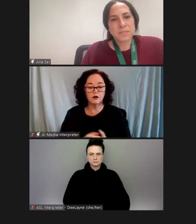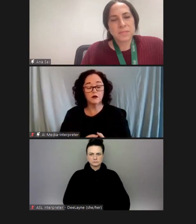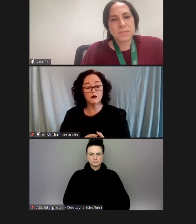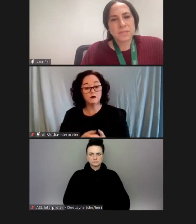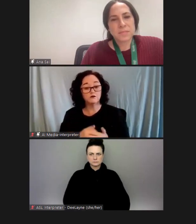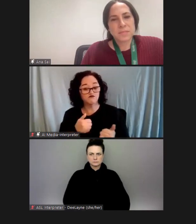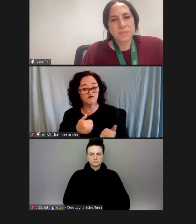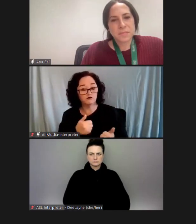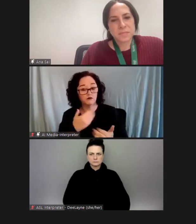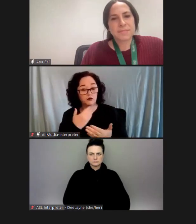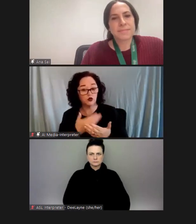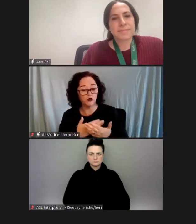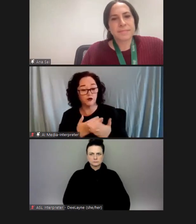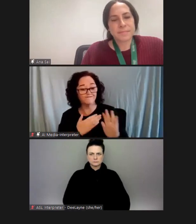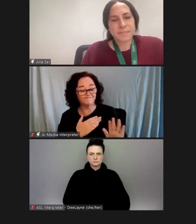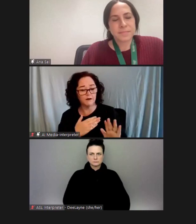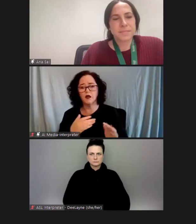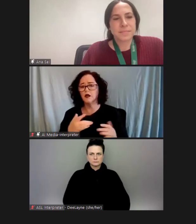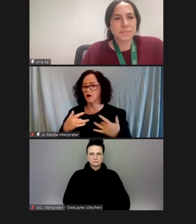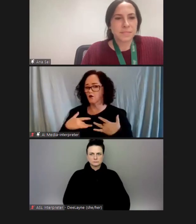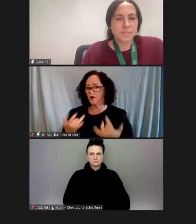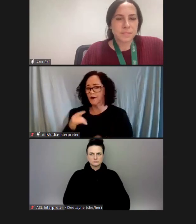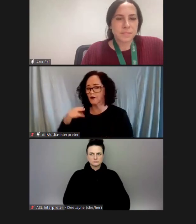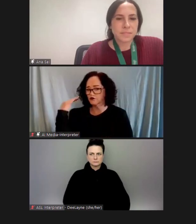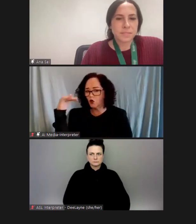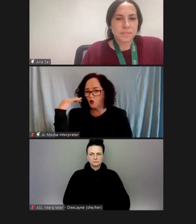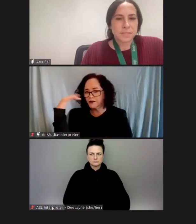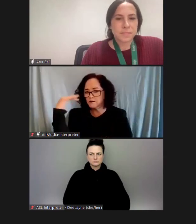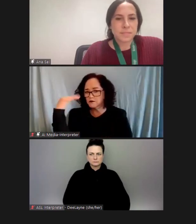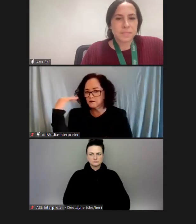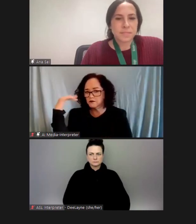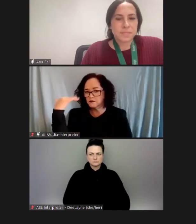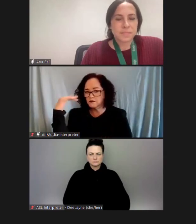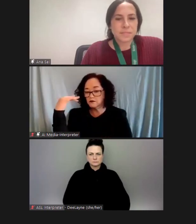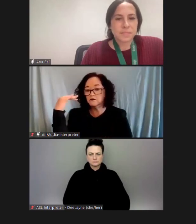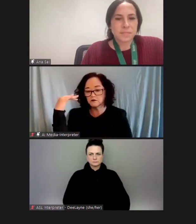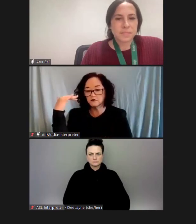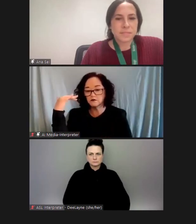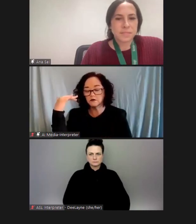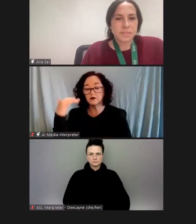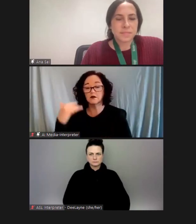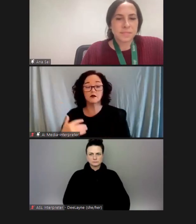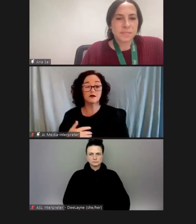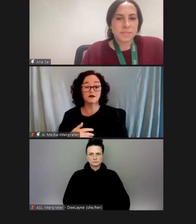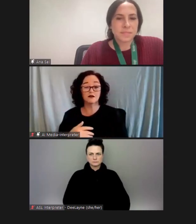noise the only place that a child is